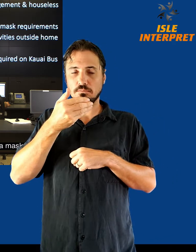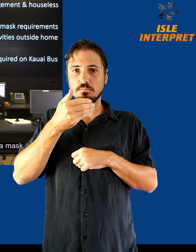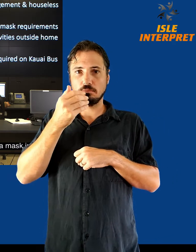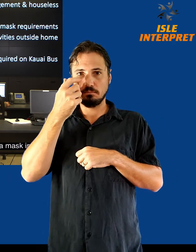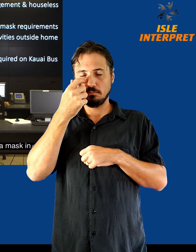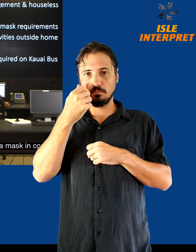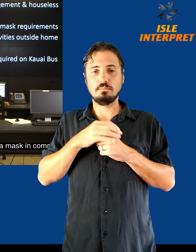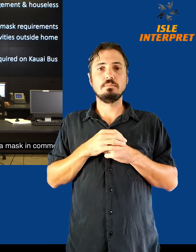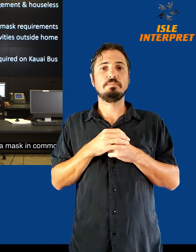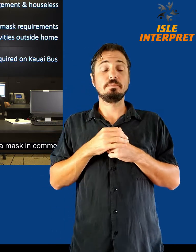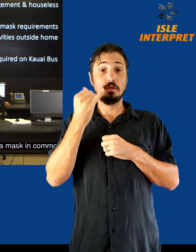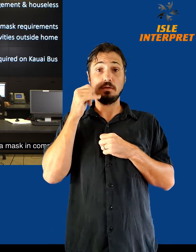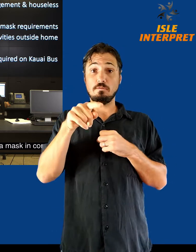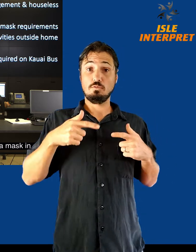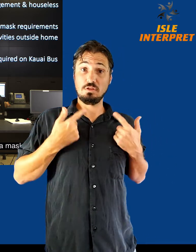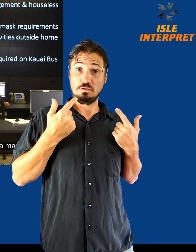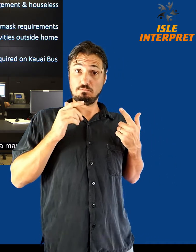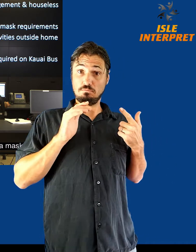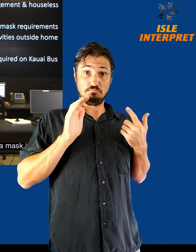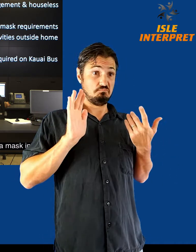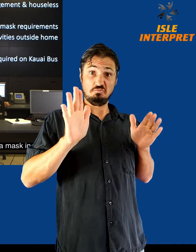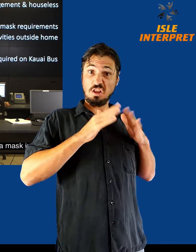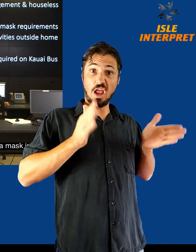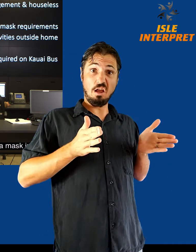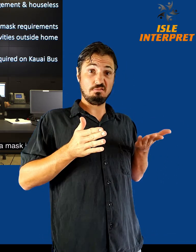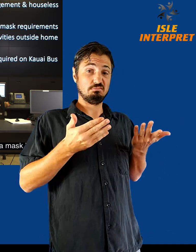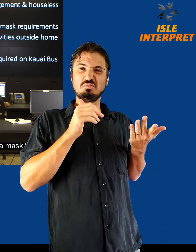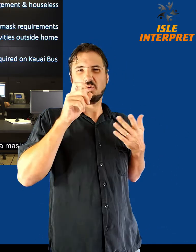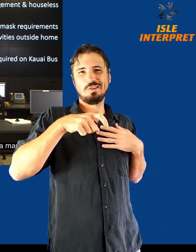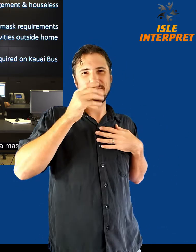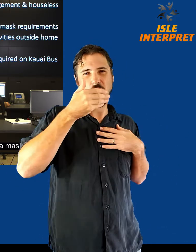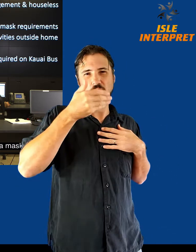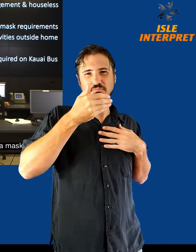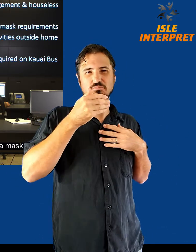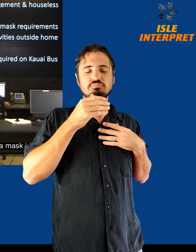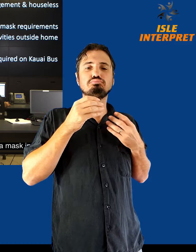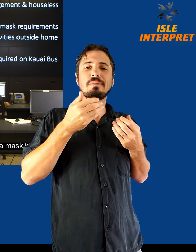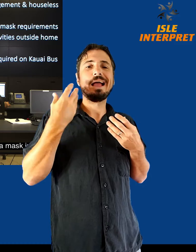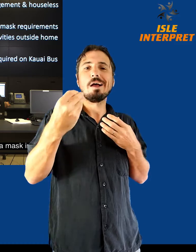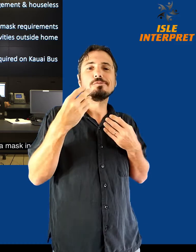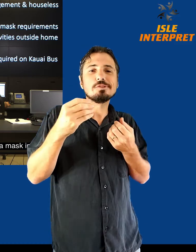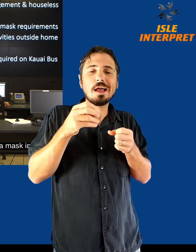However, if you live in a multi-dwelling home, or condominium, you must wear a mask in common areas.